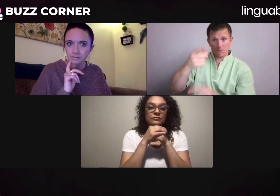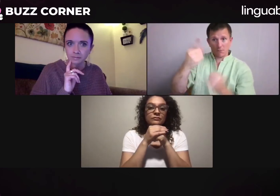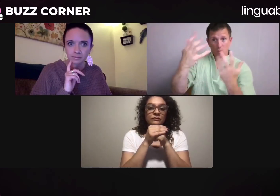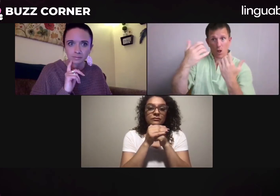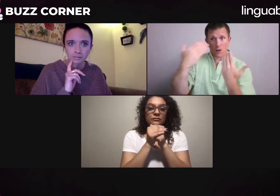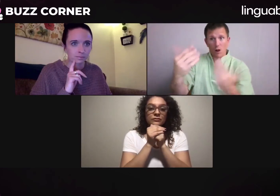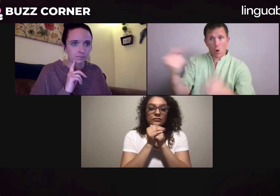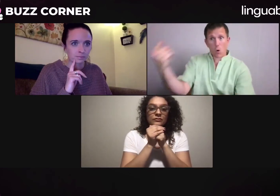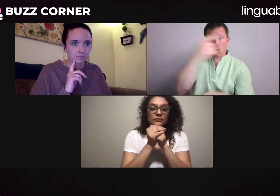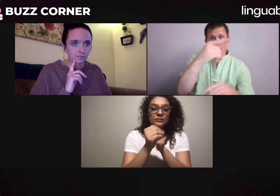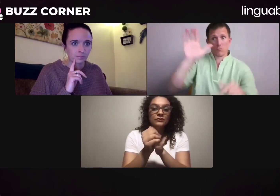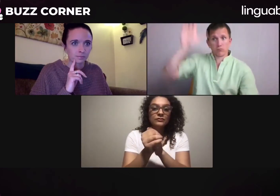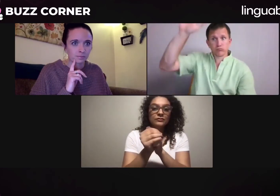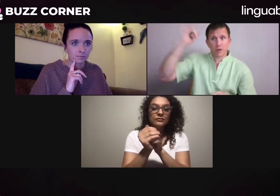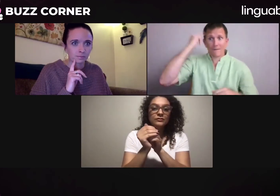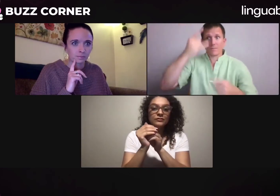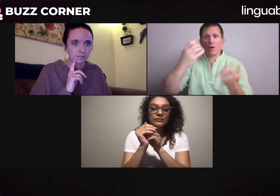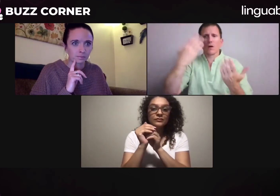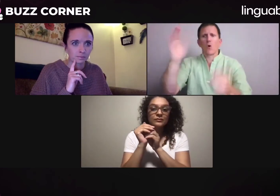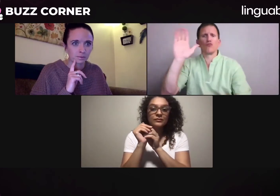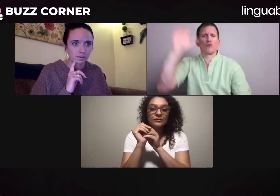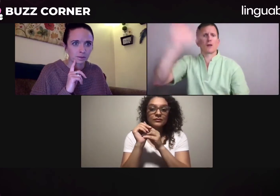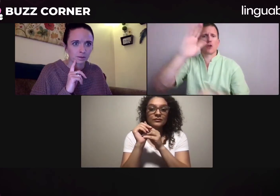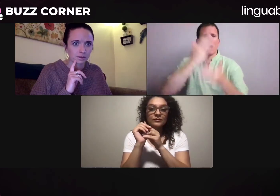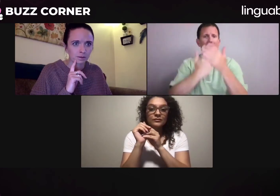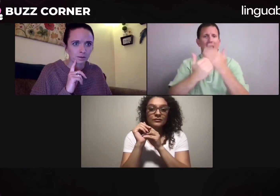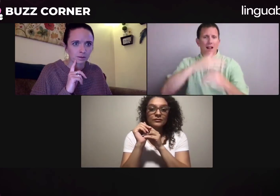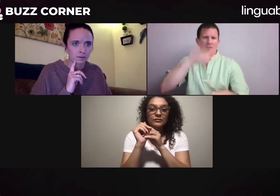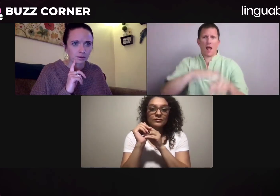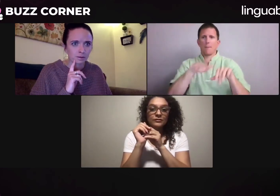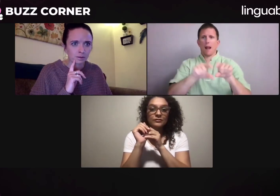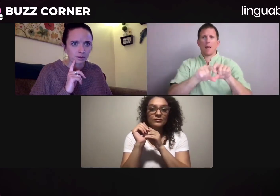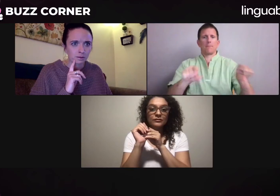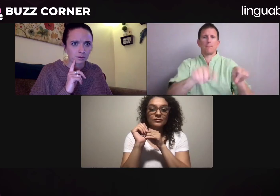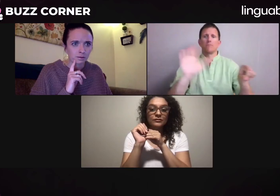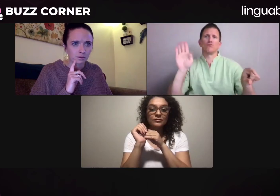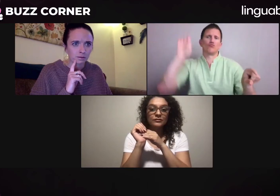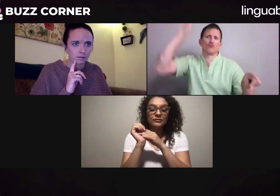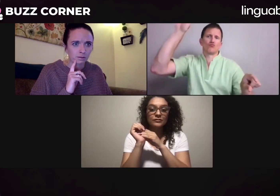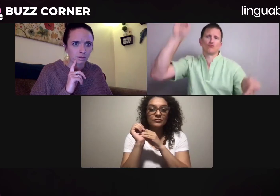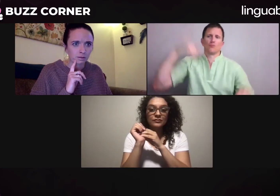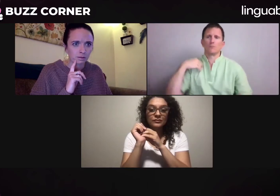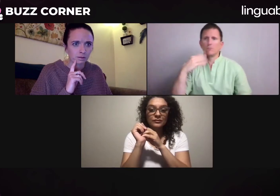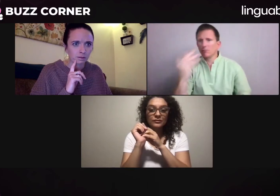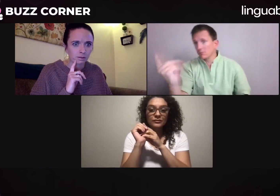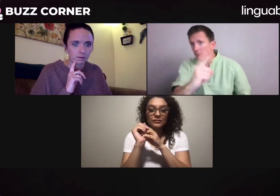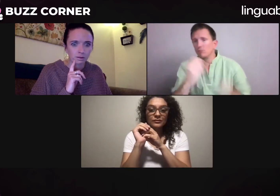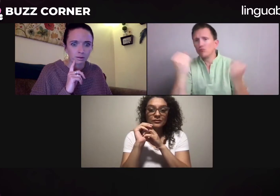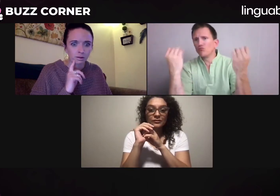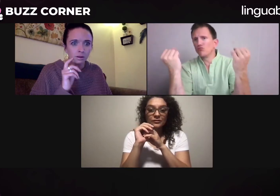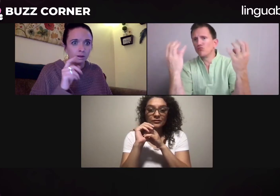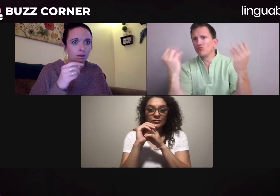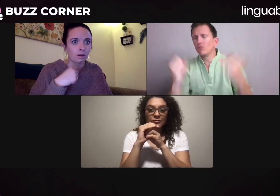if we should if anyone in the audience is something we'd want to they want to add. Go ahead and raise your hand.